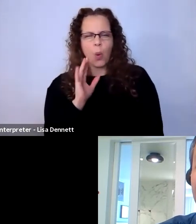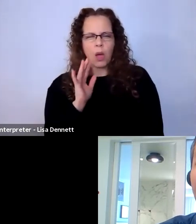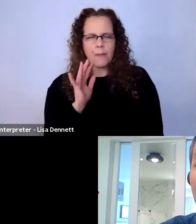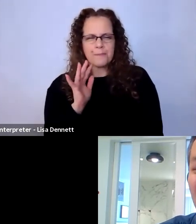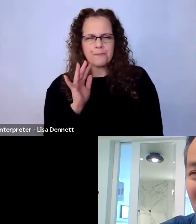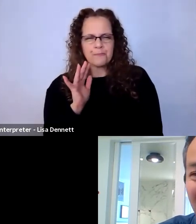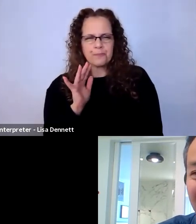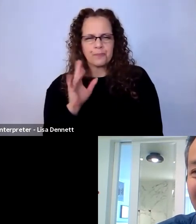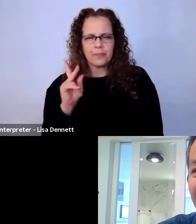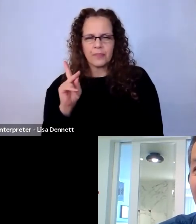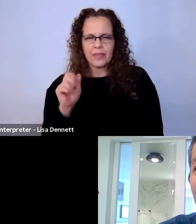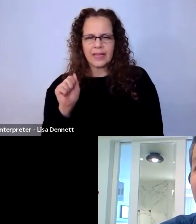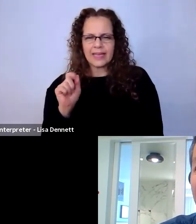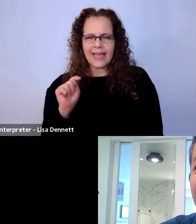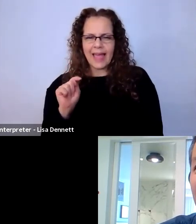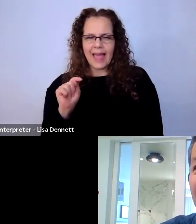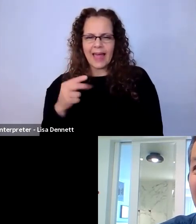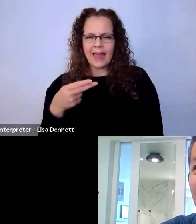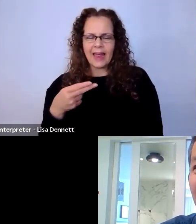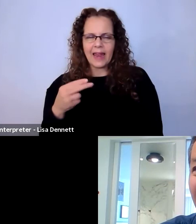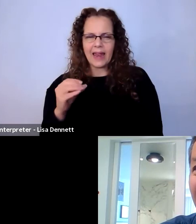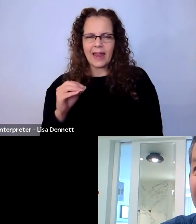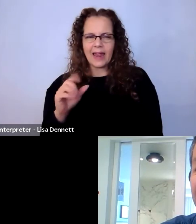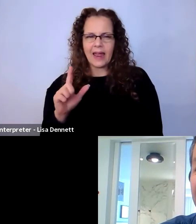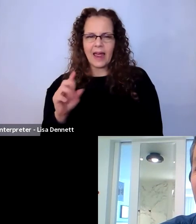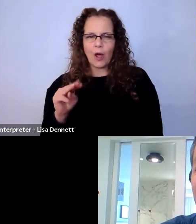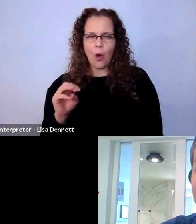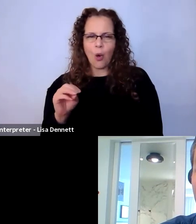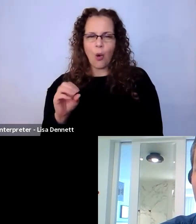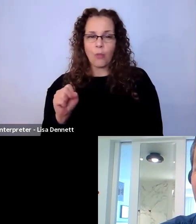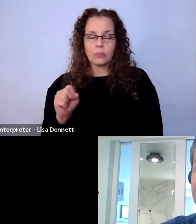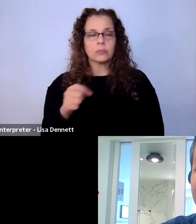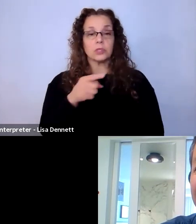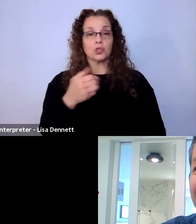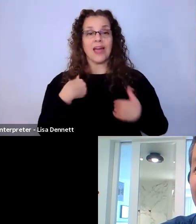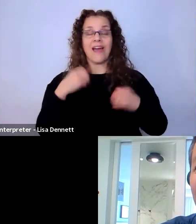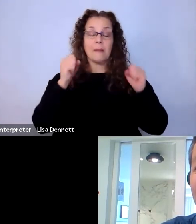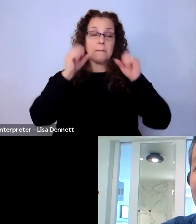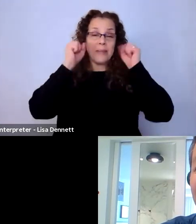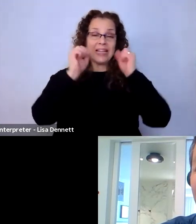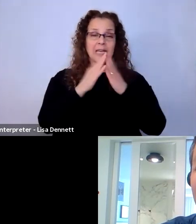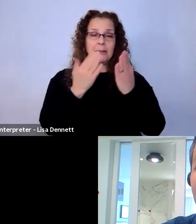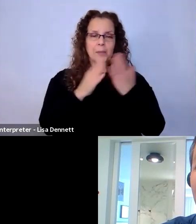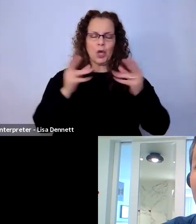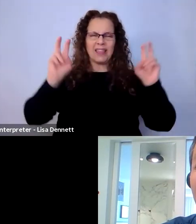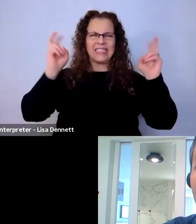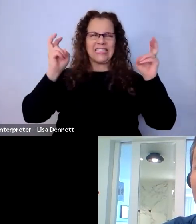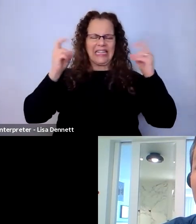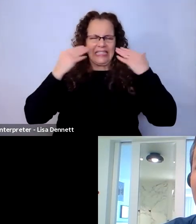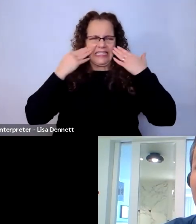Homes has put out an amazing book on usability and i'm sorry cat that I don't remember the title, but if you use your favorite search engine